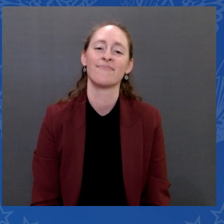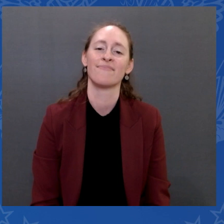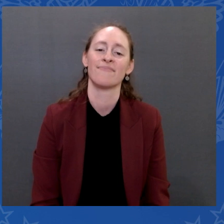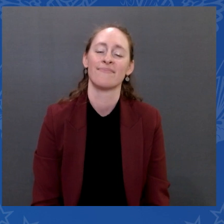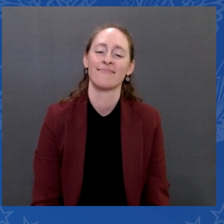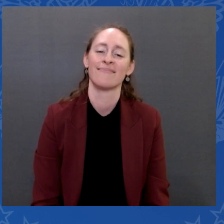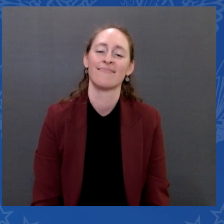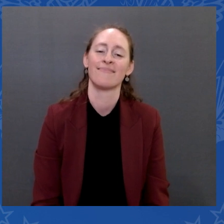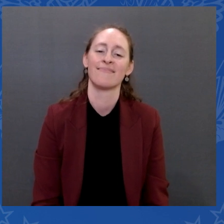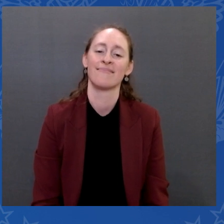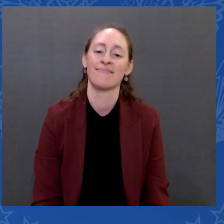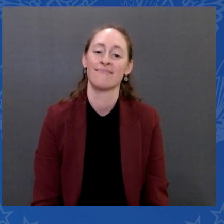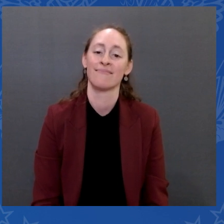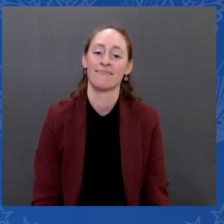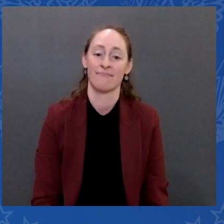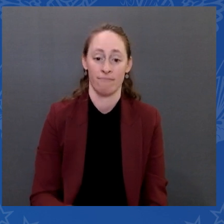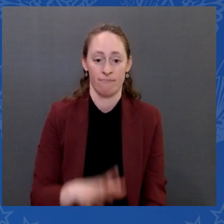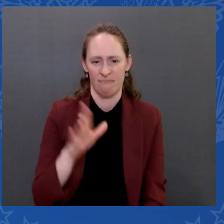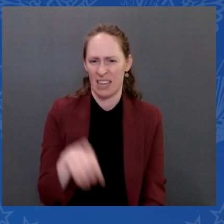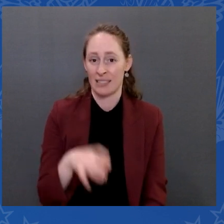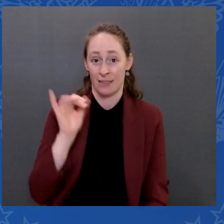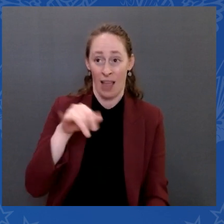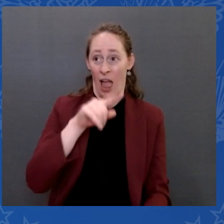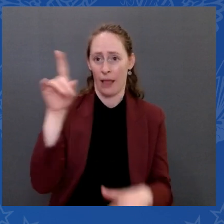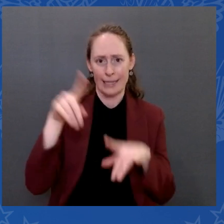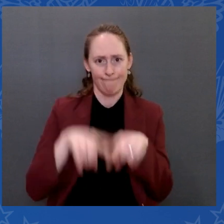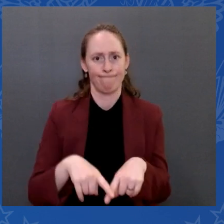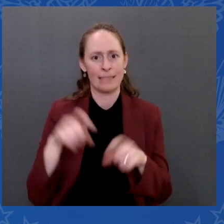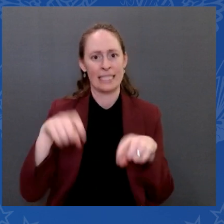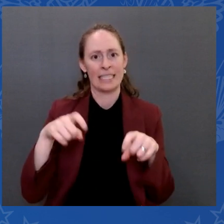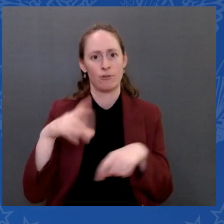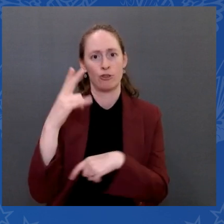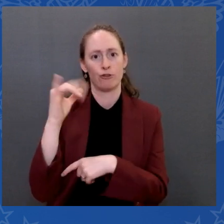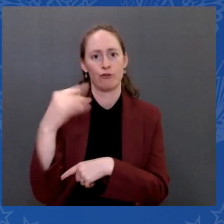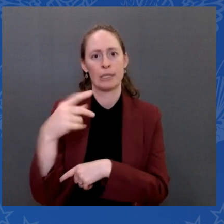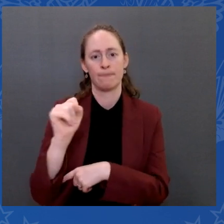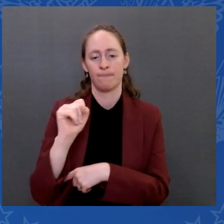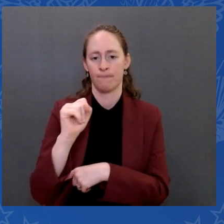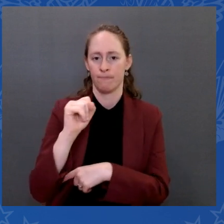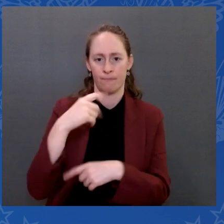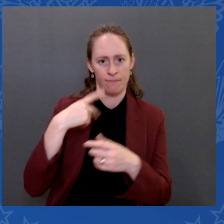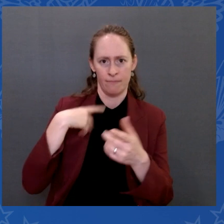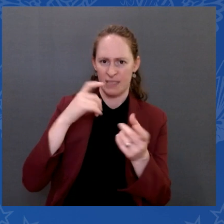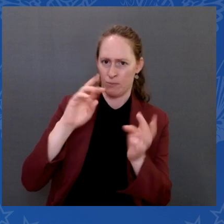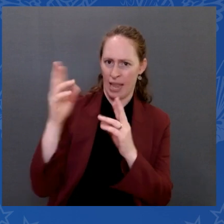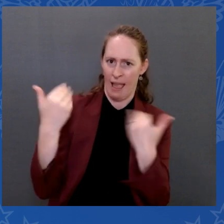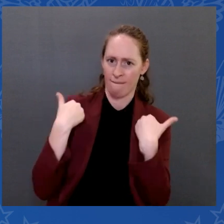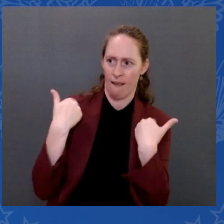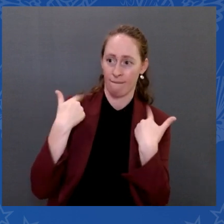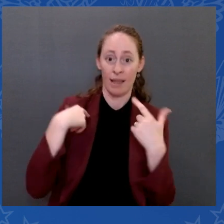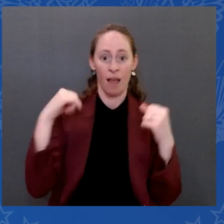airmen, Guardians, Marines, and aviators. So we've got a lot of emphasis